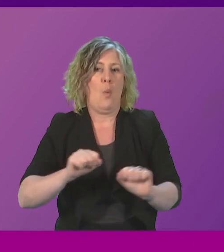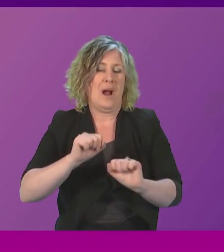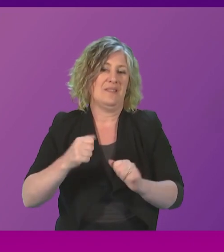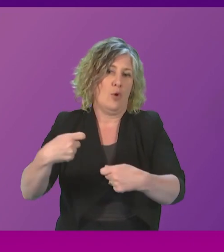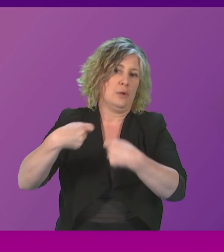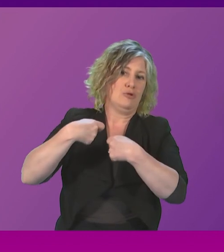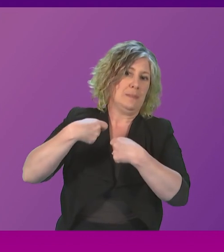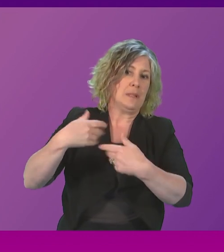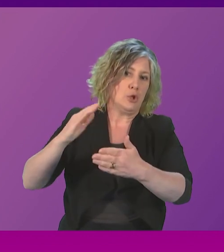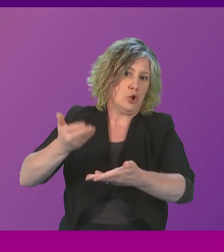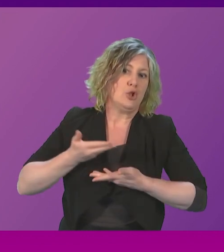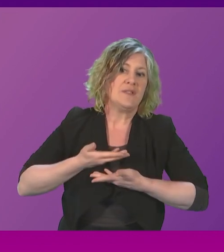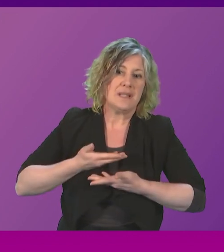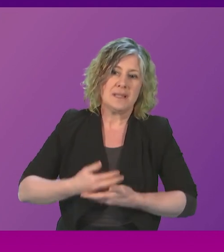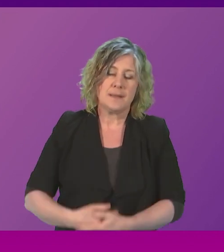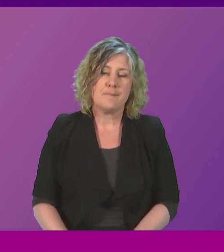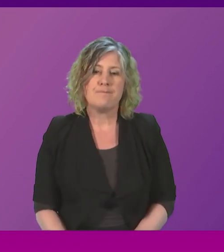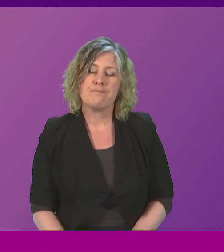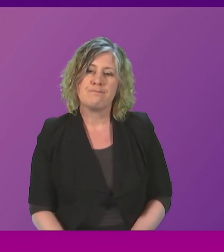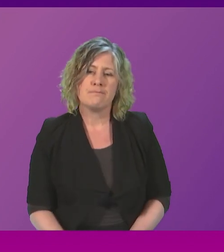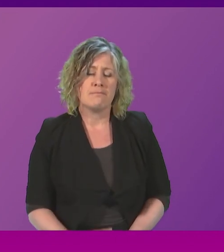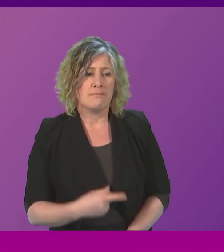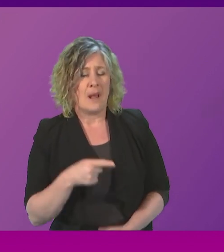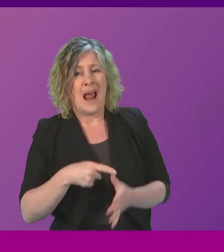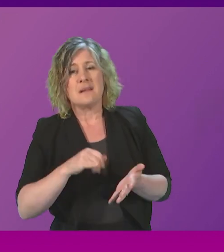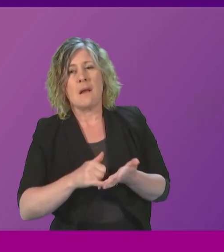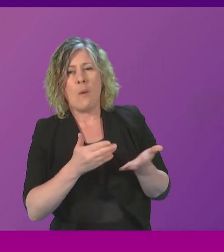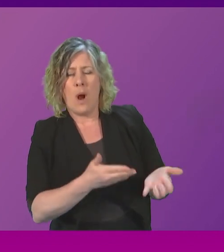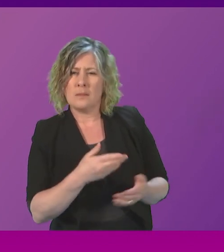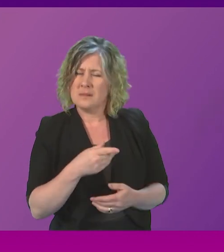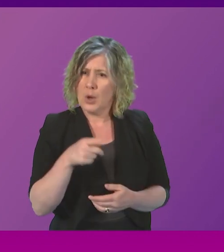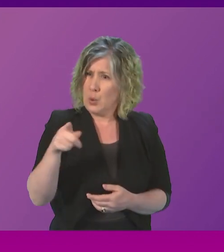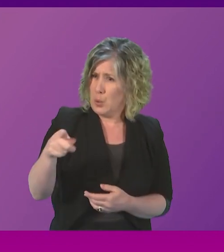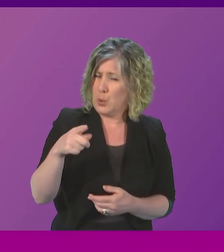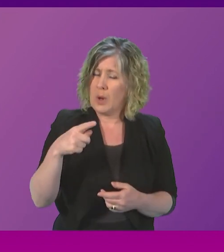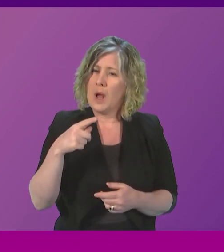The First Minister cannot use the pandemic as his excuse, because in 16 years the Scottish